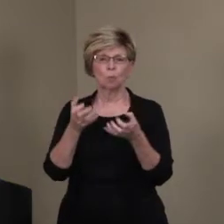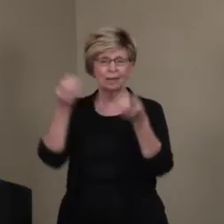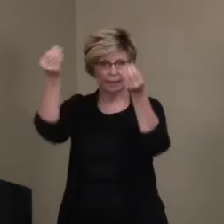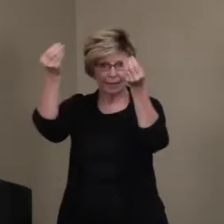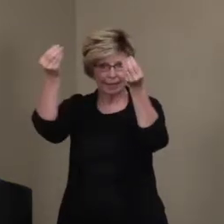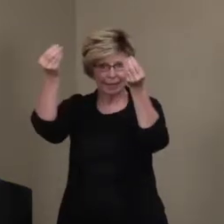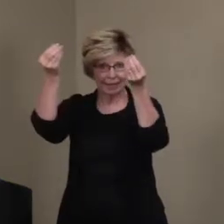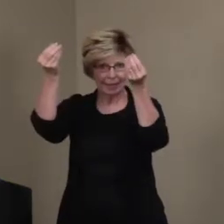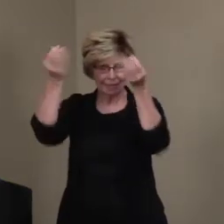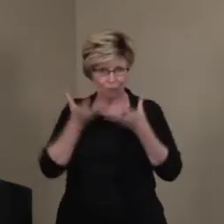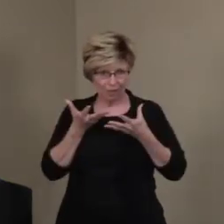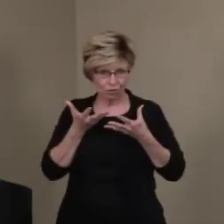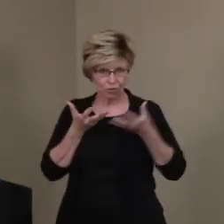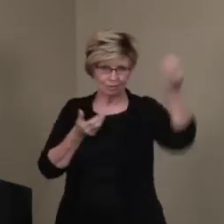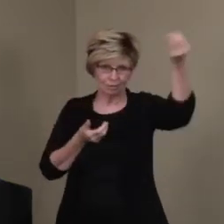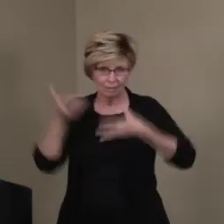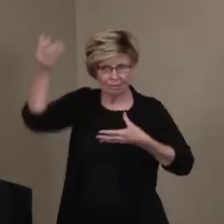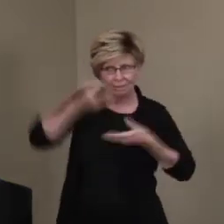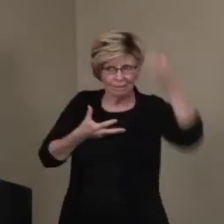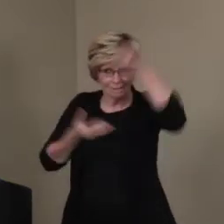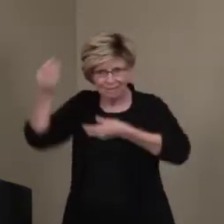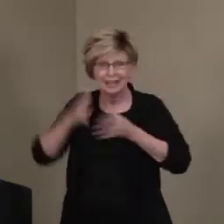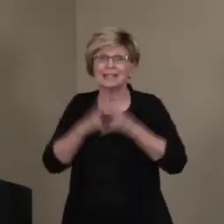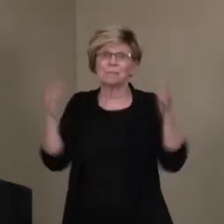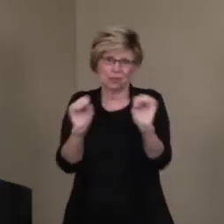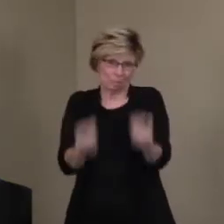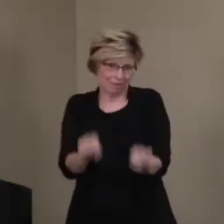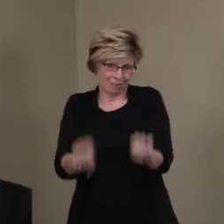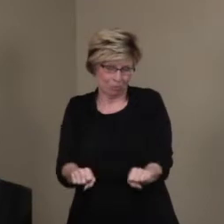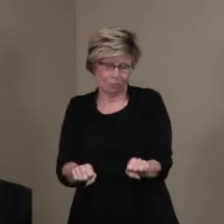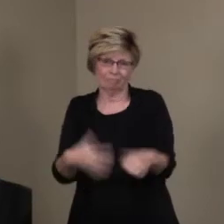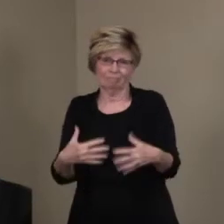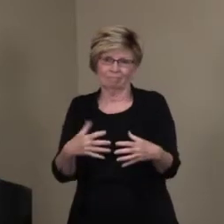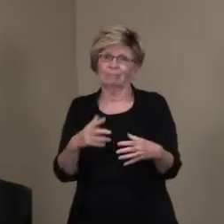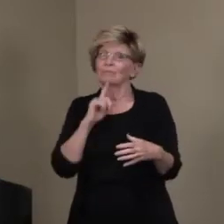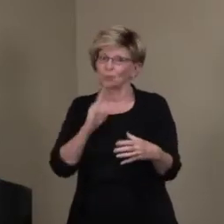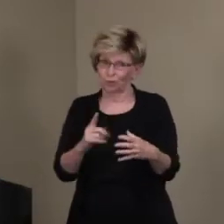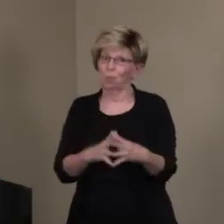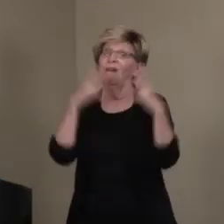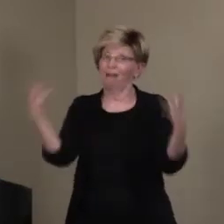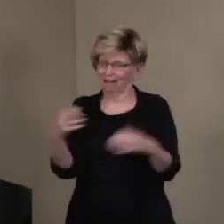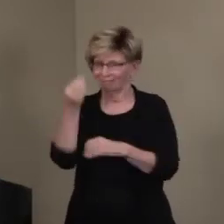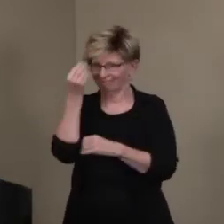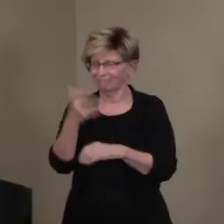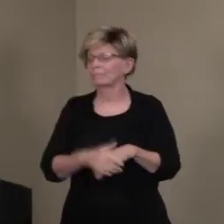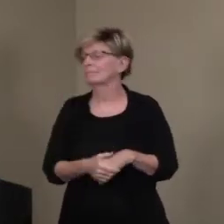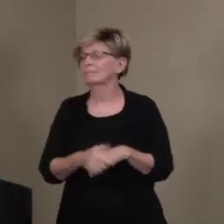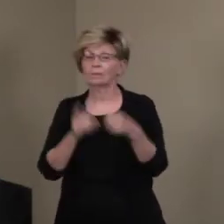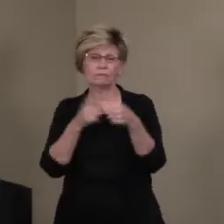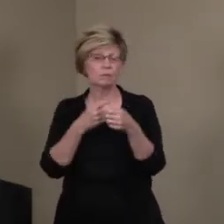for case management you want as much information as possible and there's